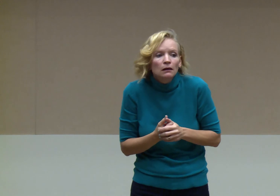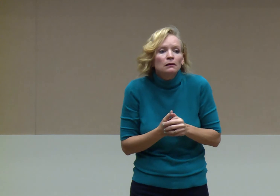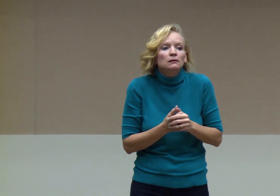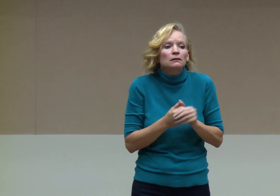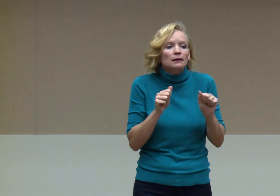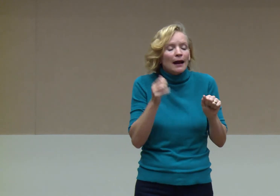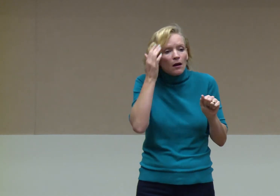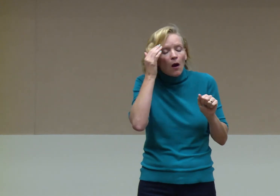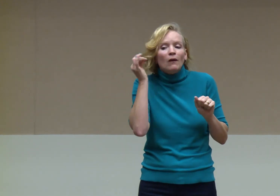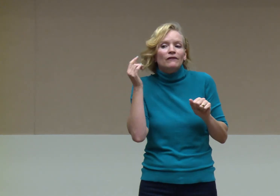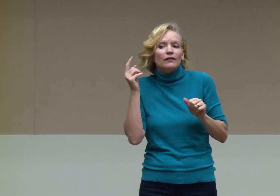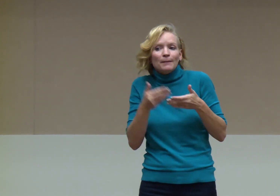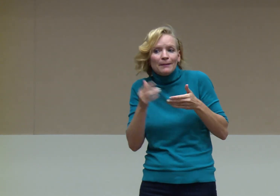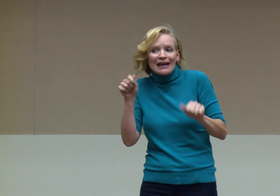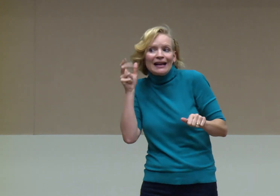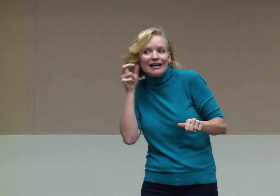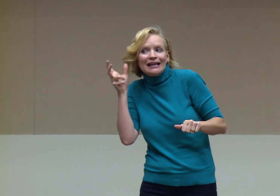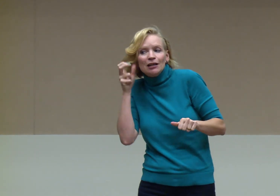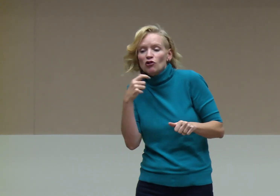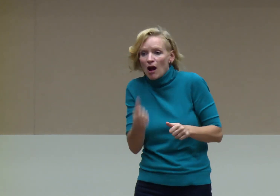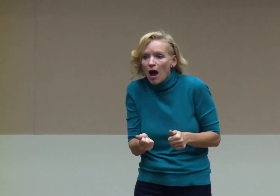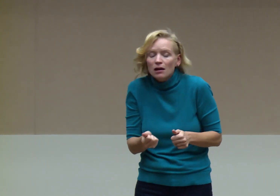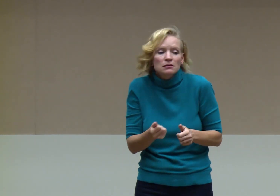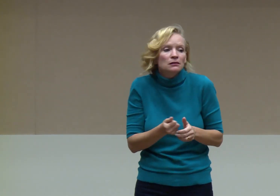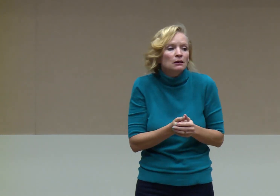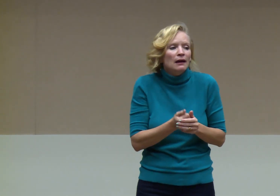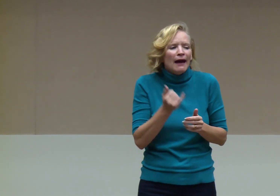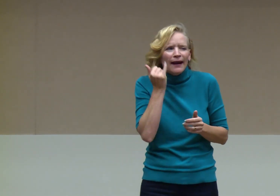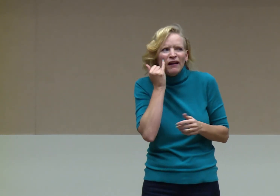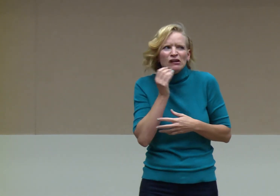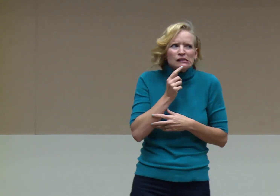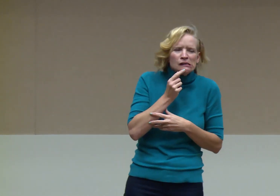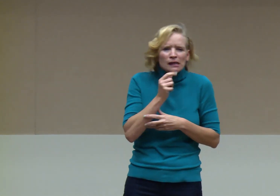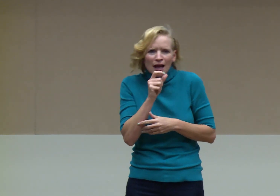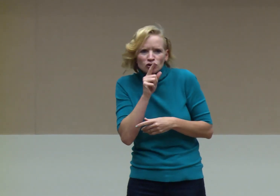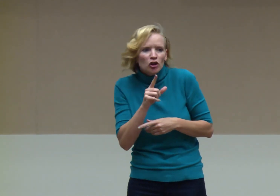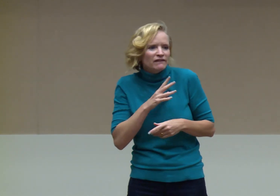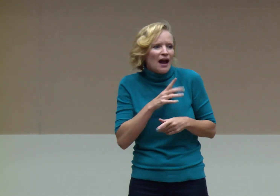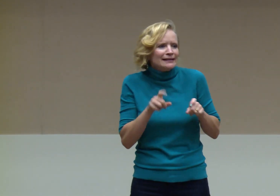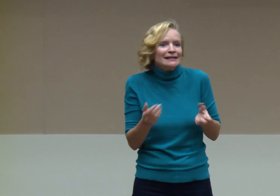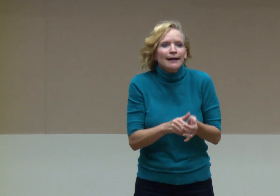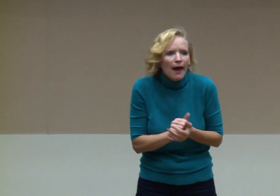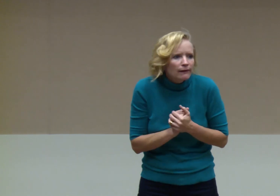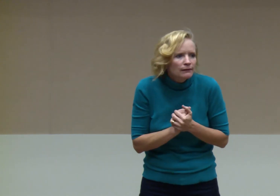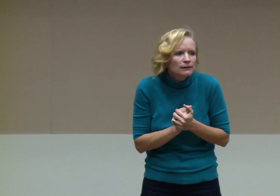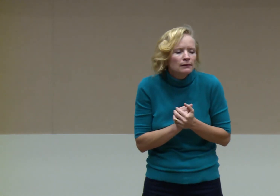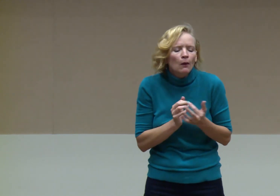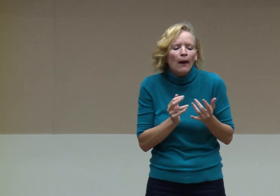while they're sleeping. They can tell if the baby can hear or not. And if they're not sure, they can just test again